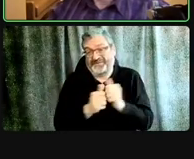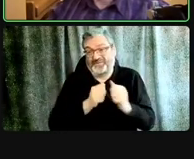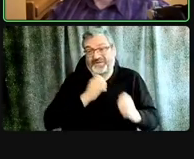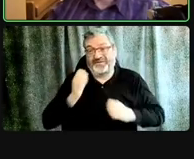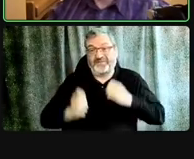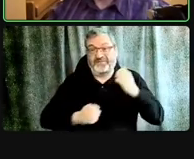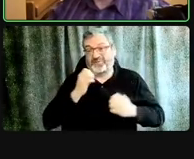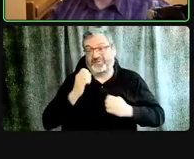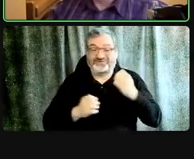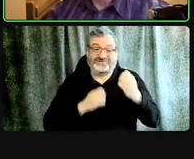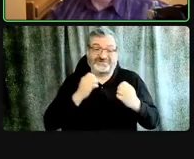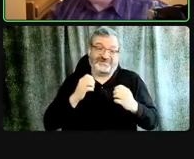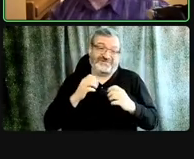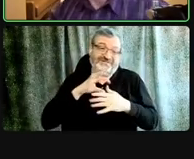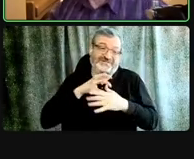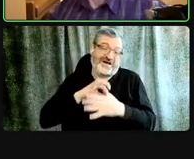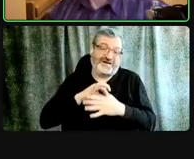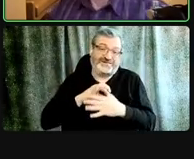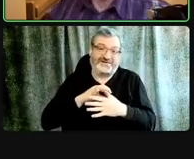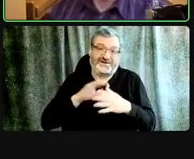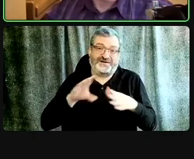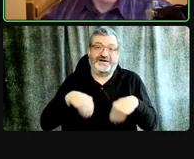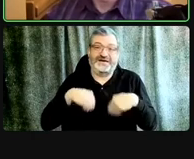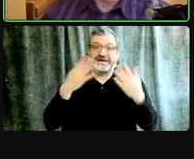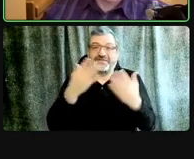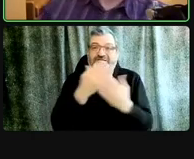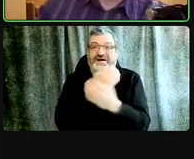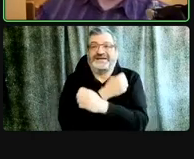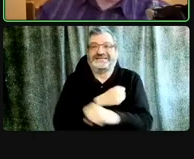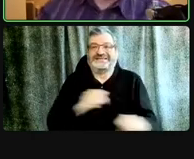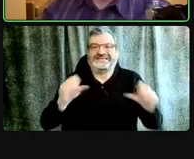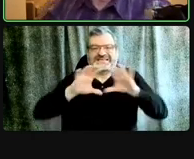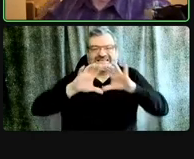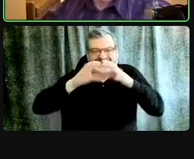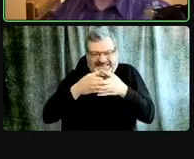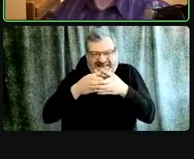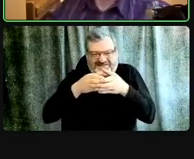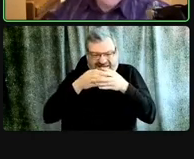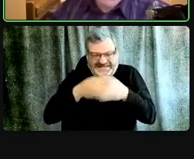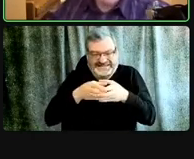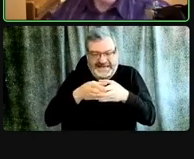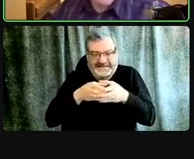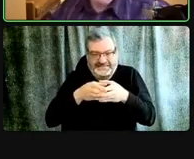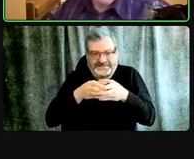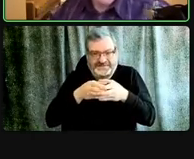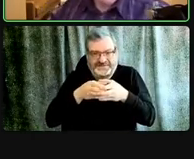It provides safe containment, use the technical term from the trauma research, provides safe containment,